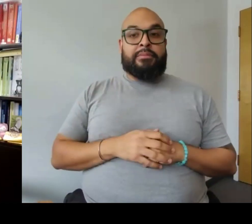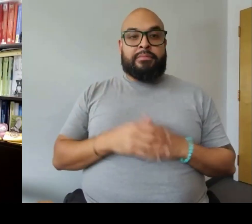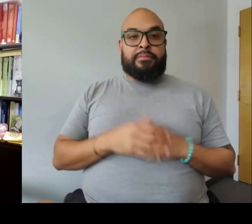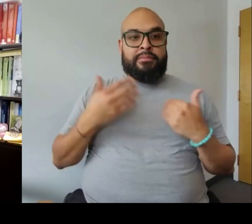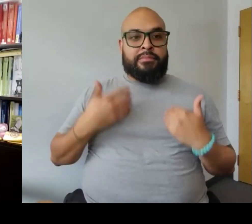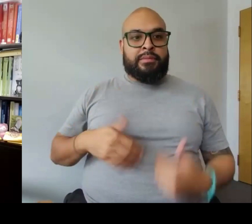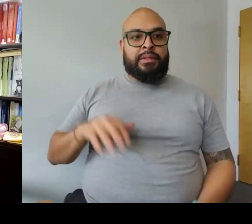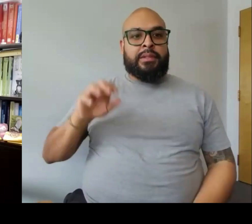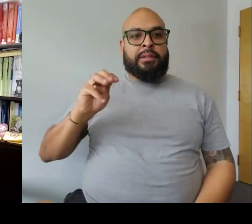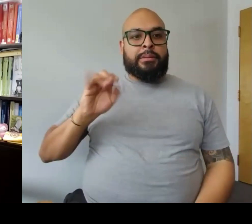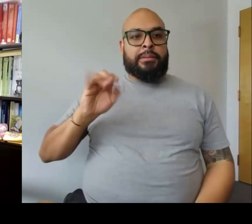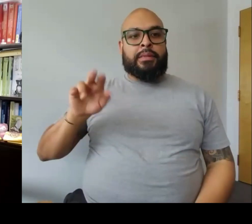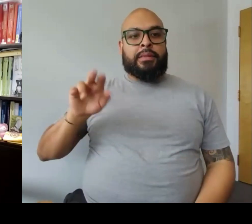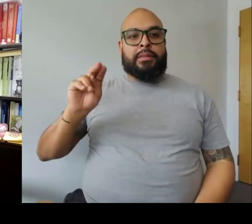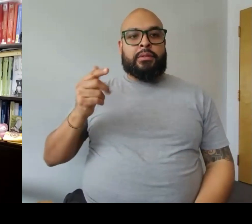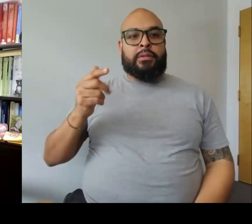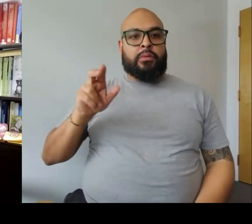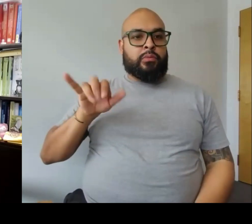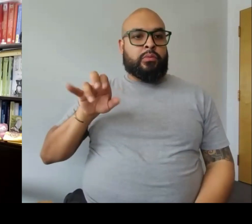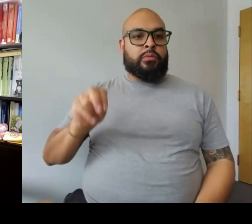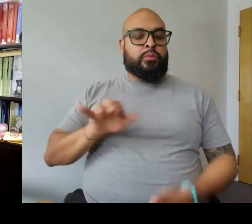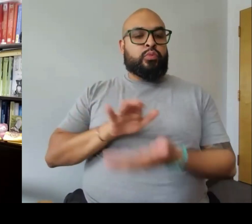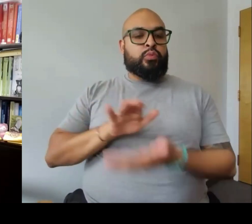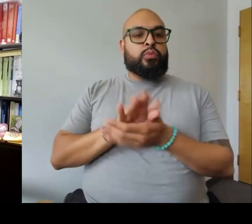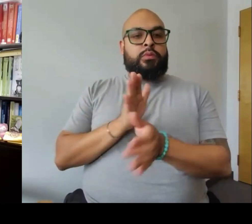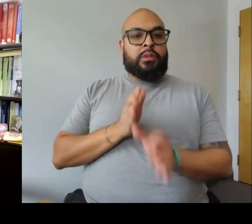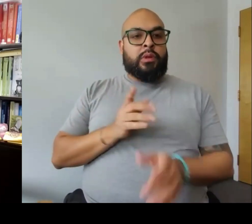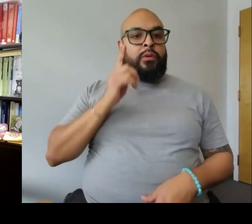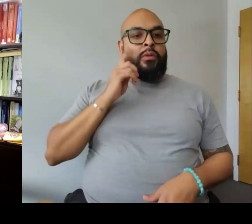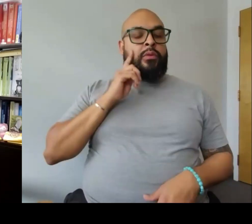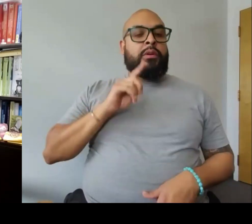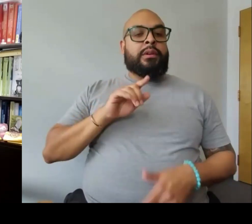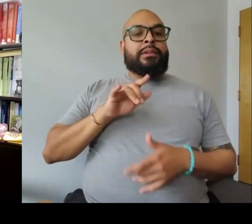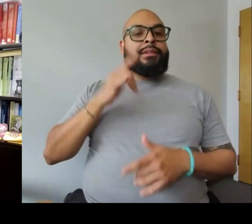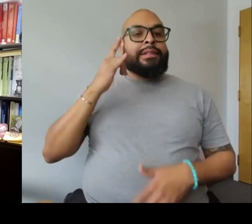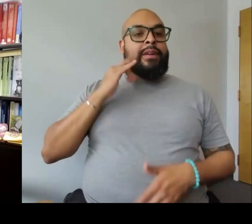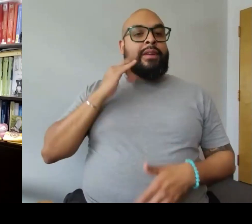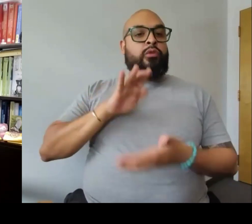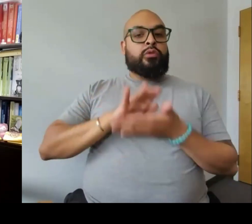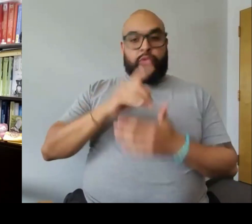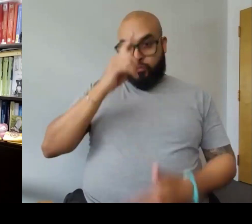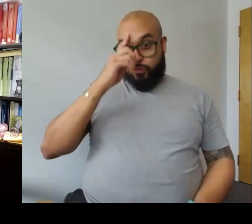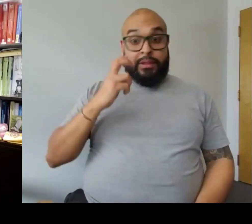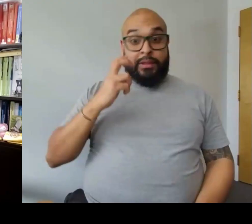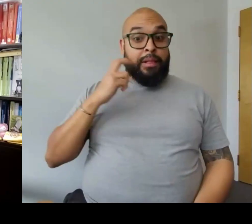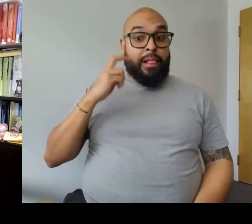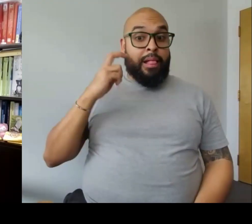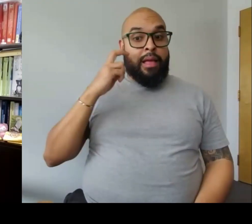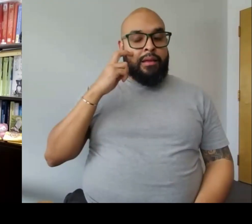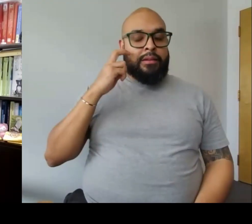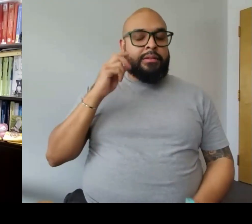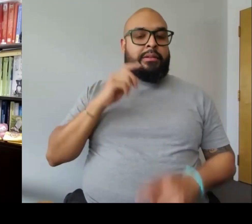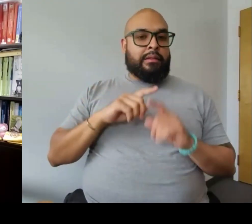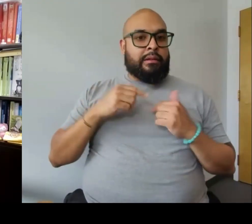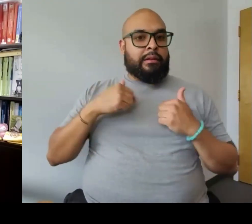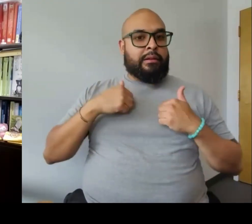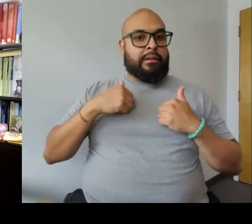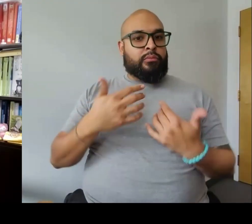I'm a school psychologist with the California School for the Blind Assessment Center, and I'm A co-coordinator for BVI Psych.